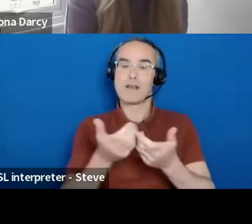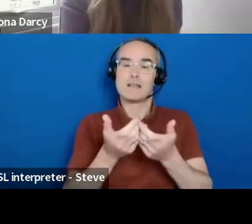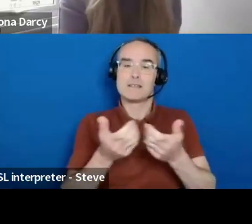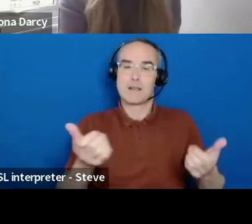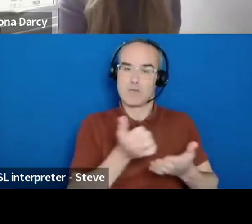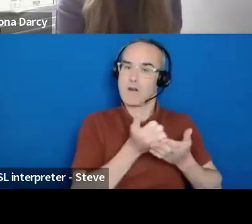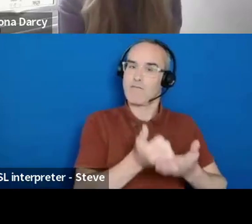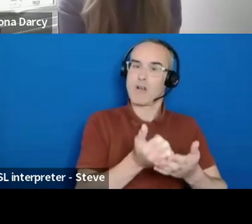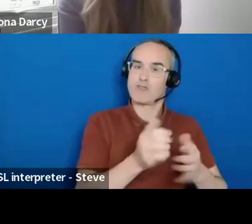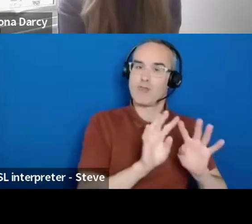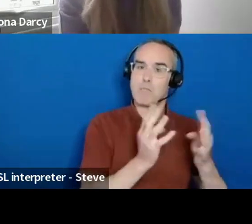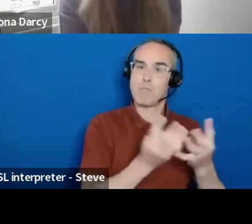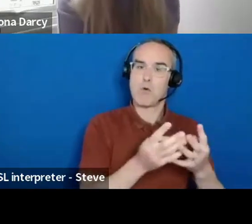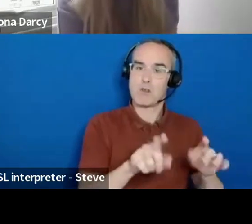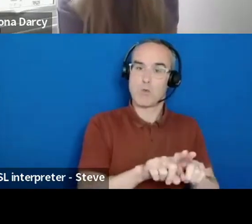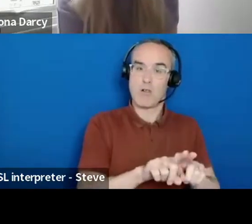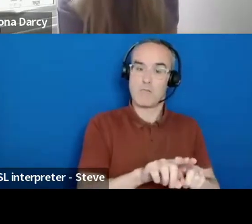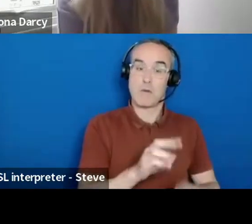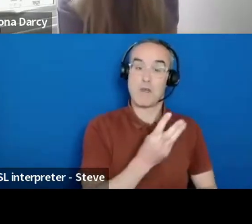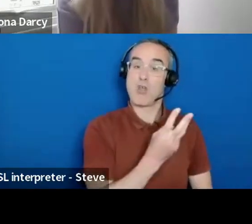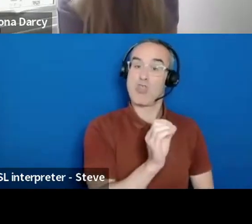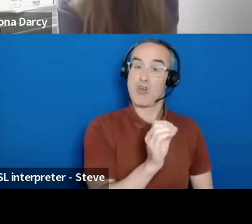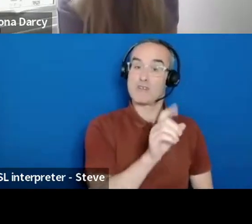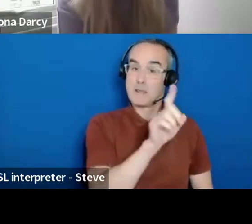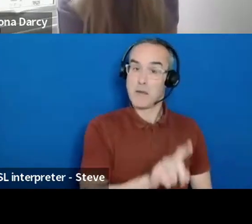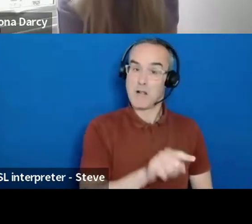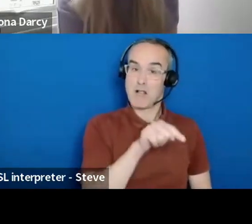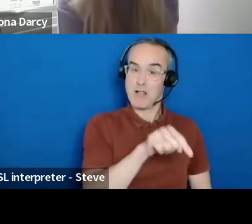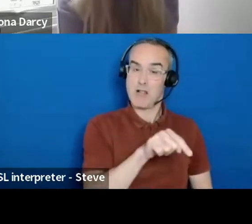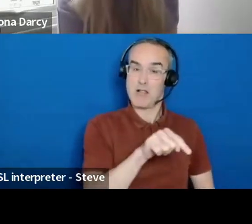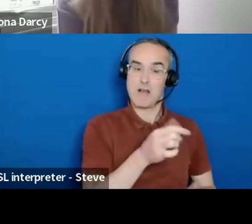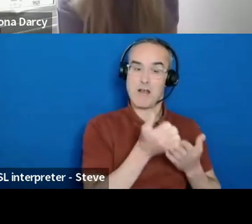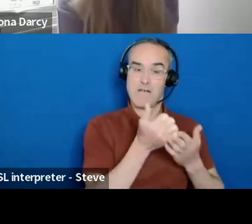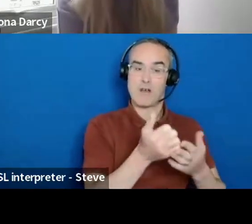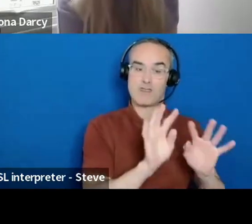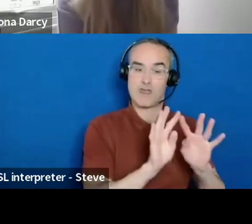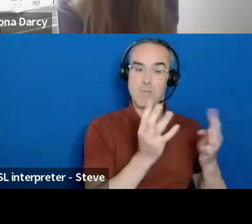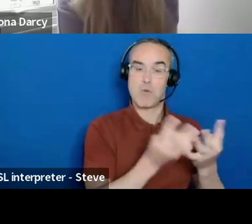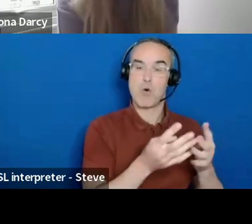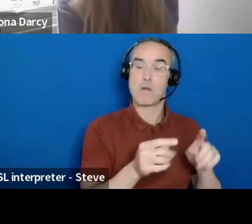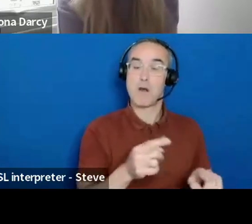So they've got about 30 people on an advisory board, but the actual main board is 12